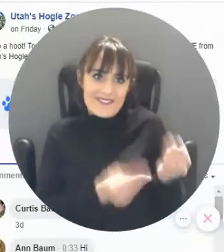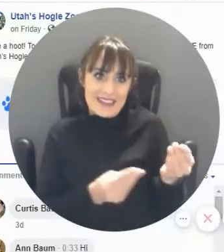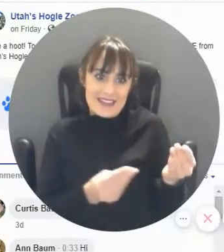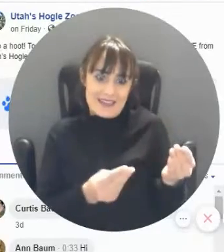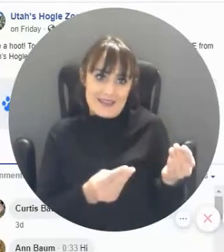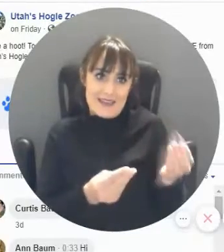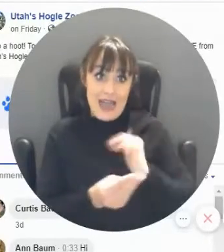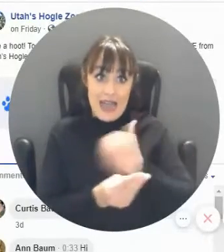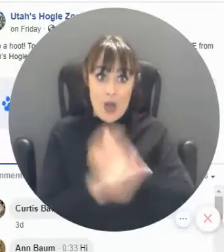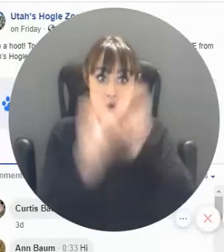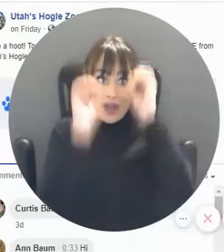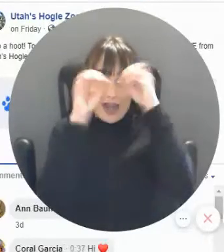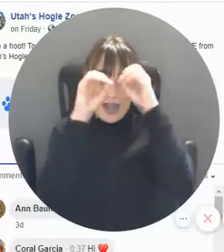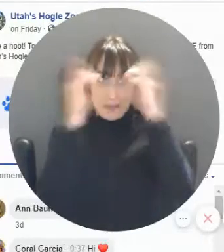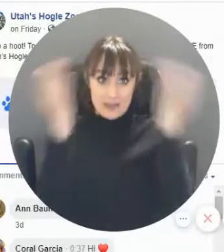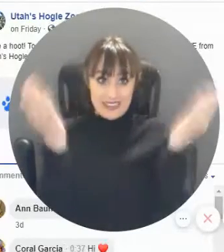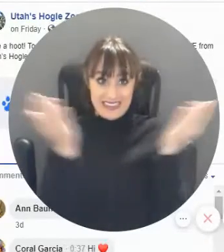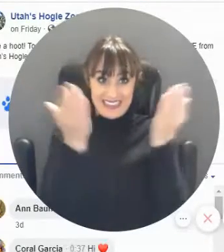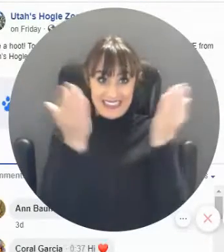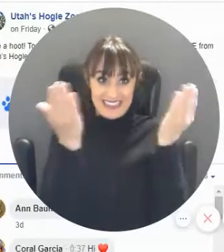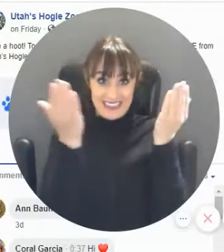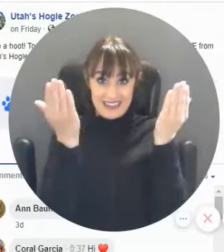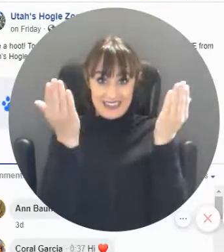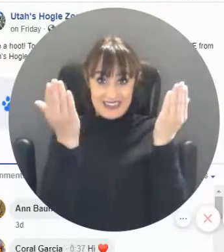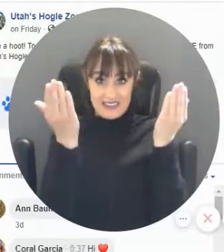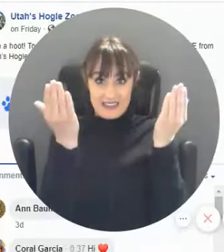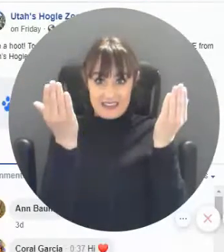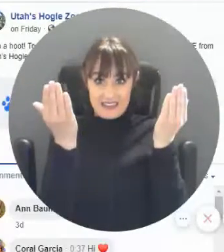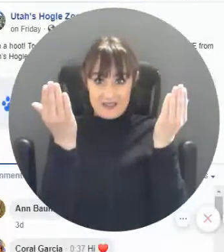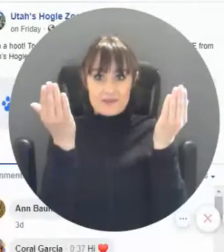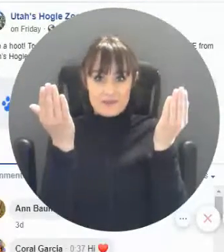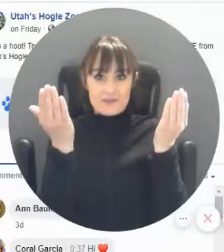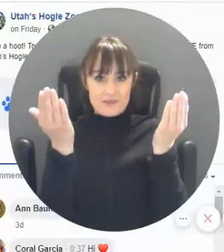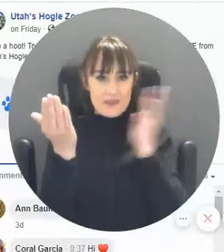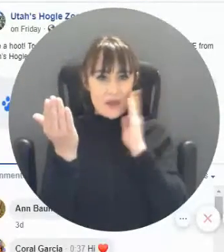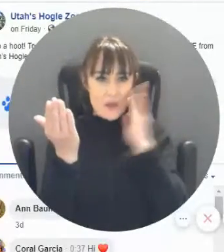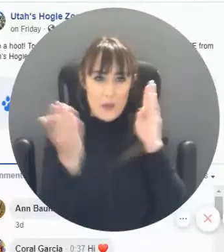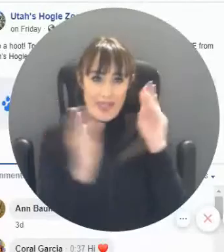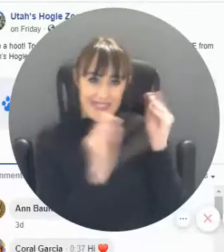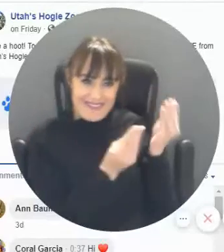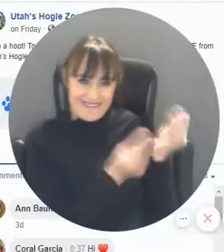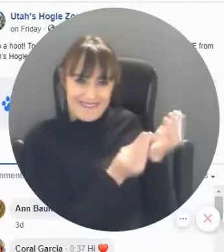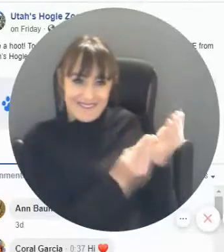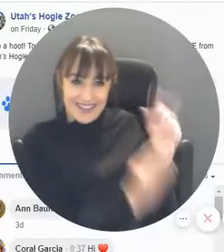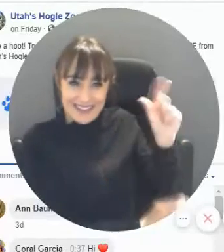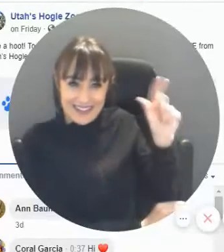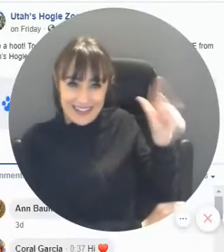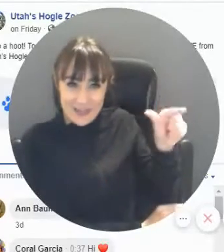I've got out their diet here today. One of the screech owl will eat this. He will eat this whole thing whole, so